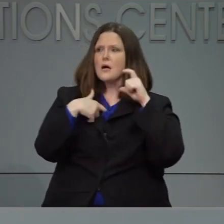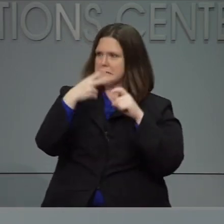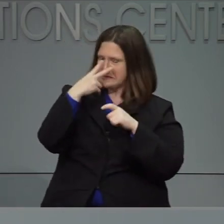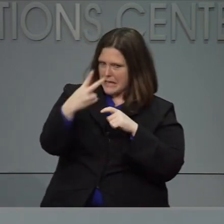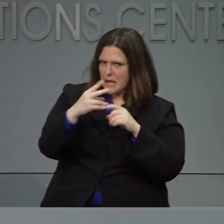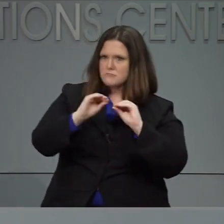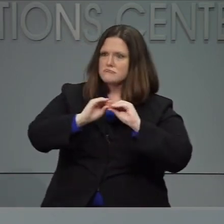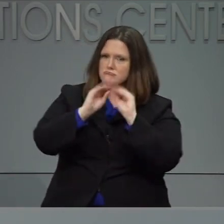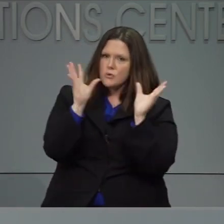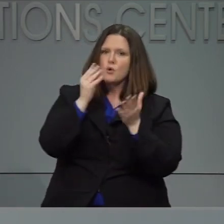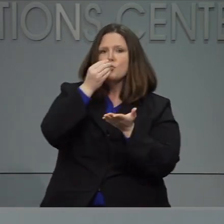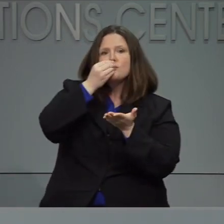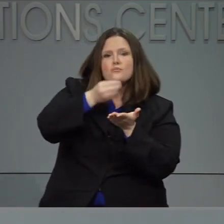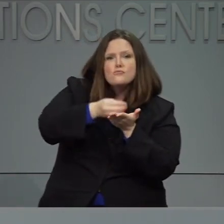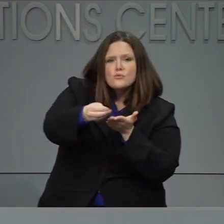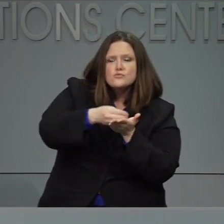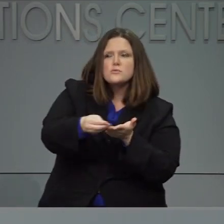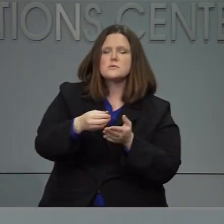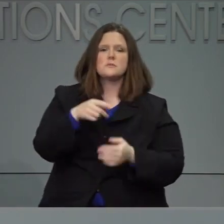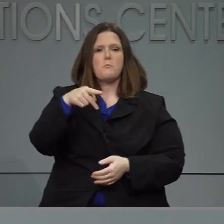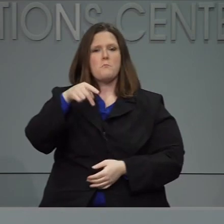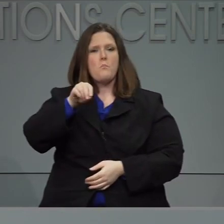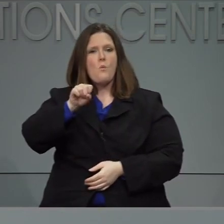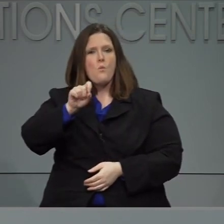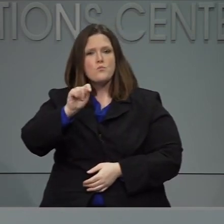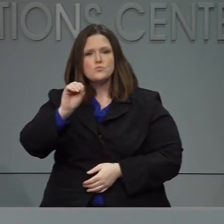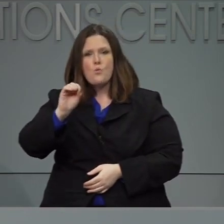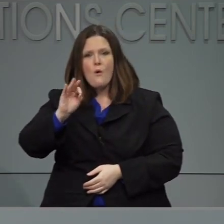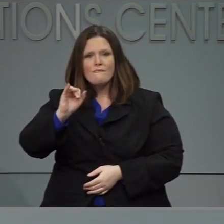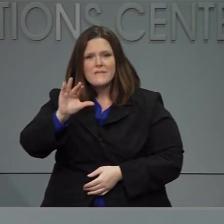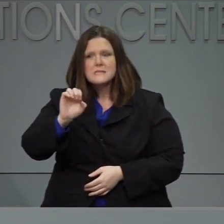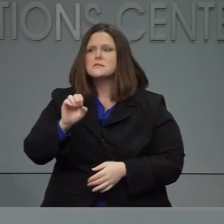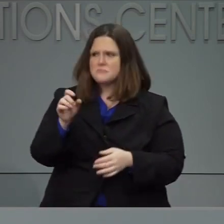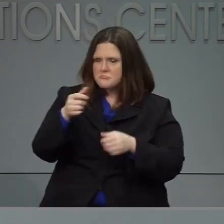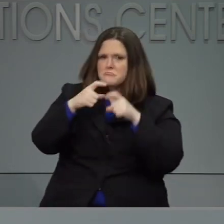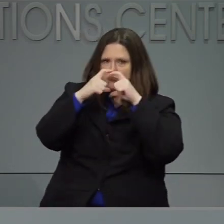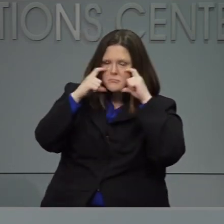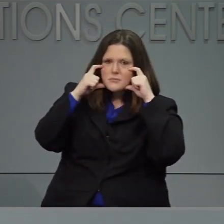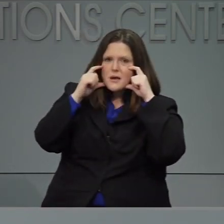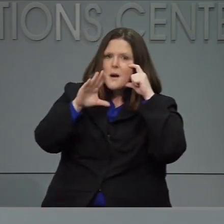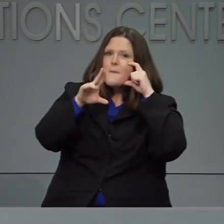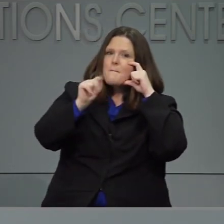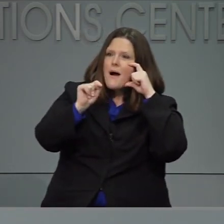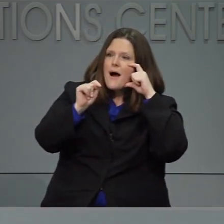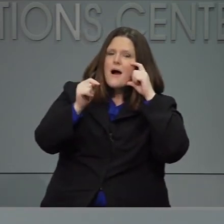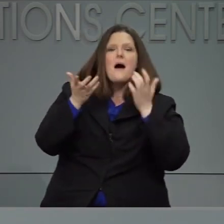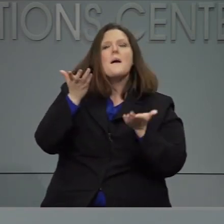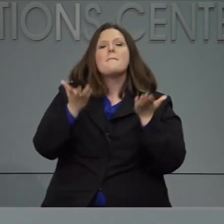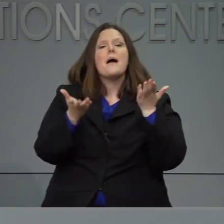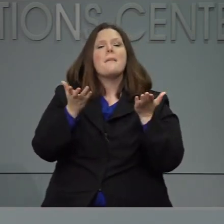GROCERY STORES AND SETTINGS LIKE THE POST OFFICE. BUT WE'RE NOT SEEING IS FOLKS WEARING FACE COVERINGS MAYBE WHEN